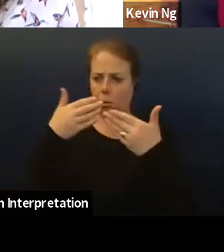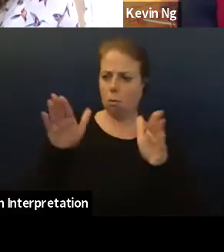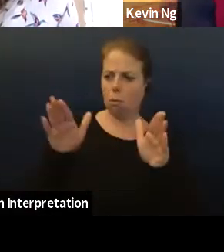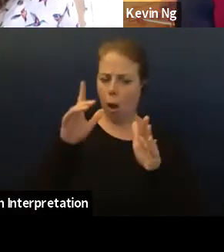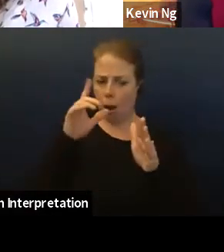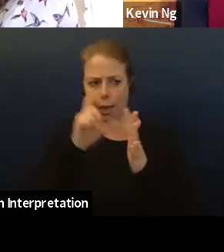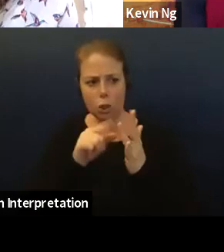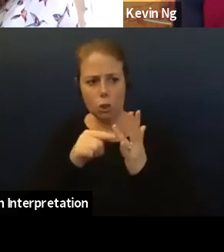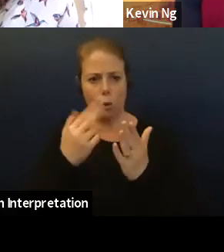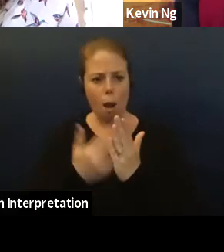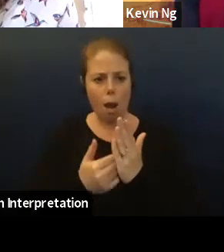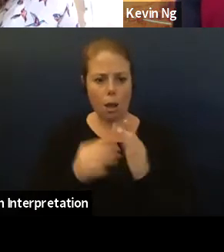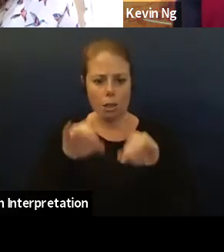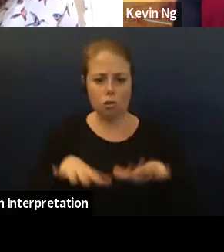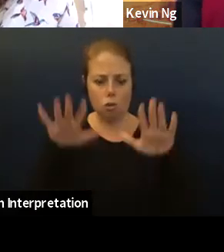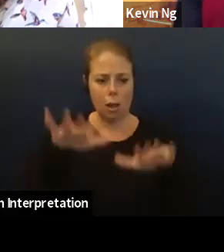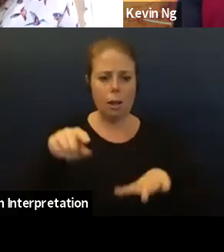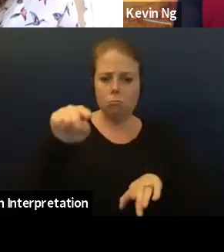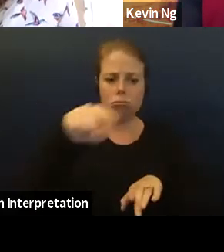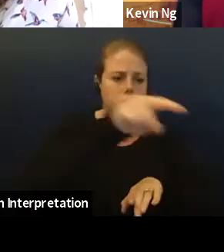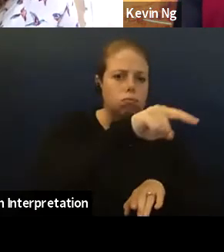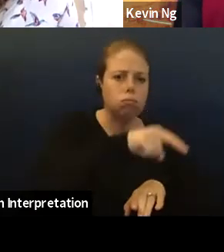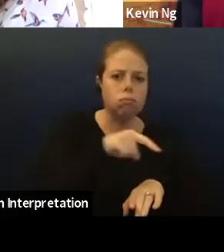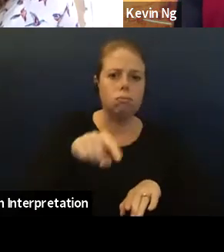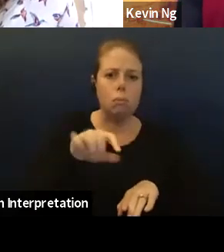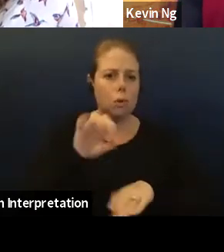Dane. >>DANE: Both of those answers